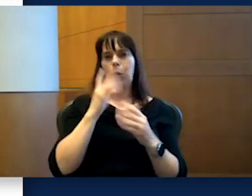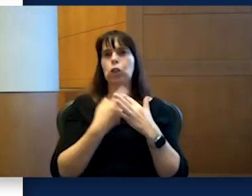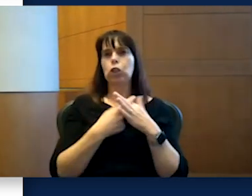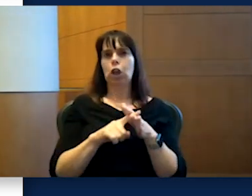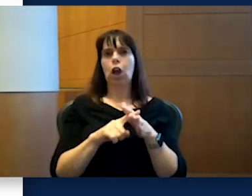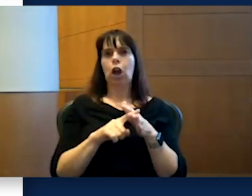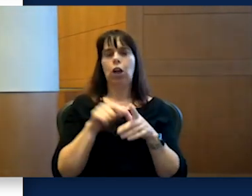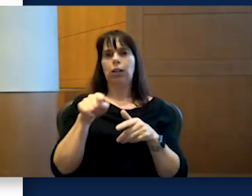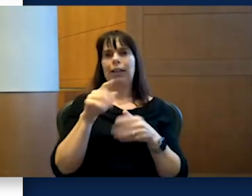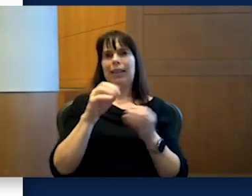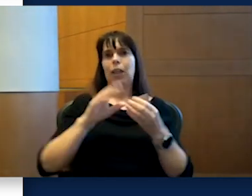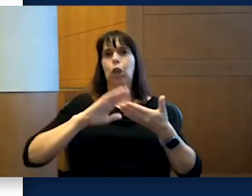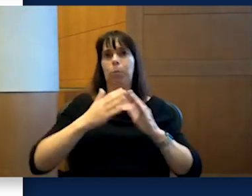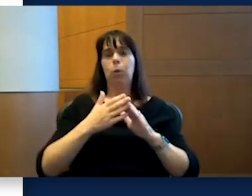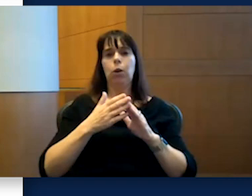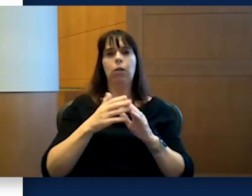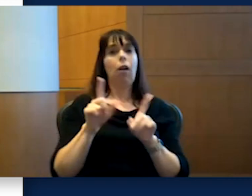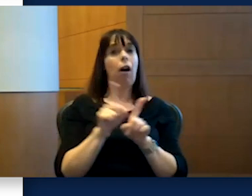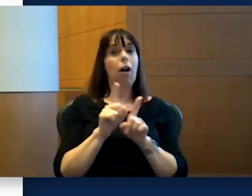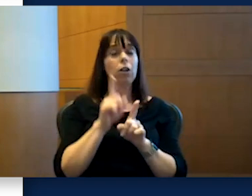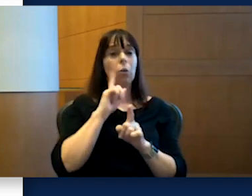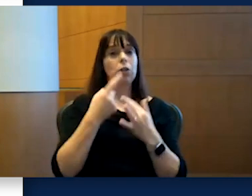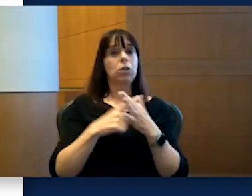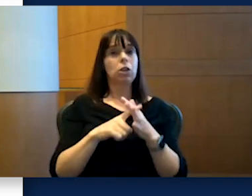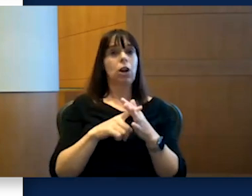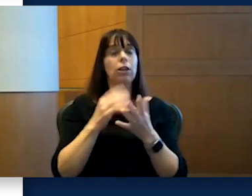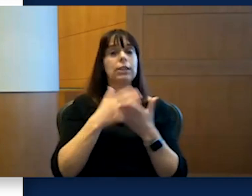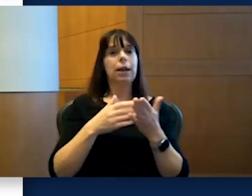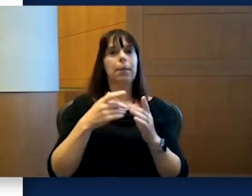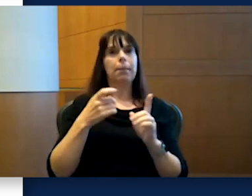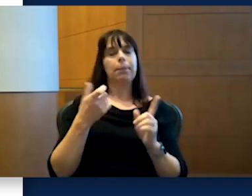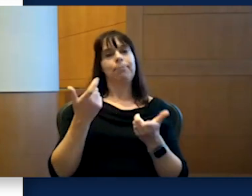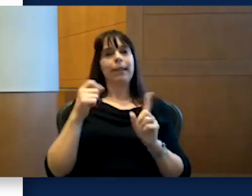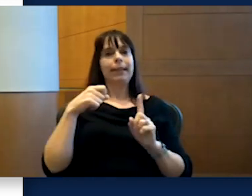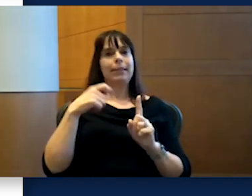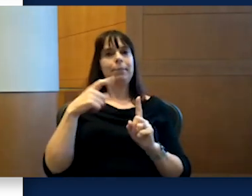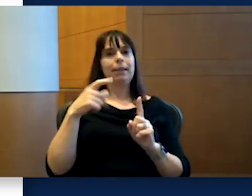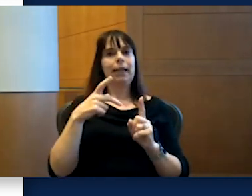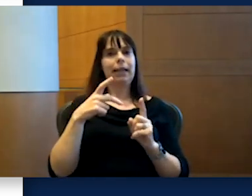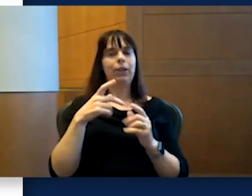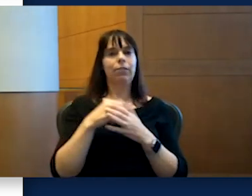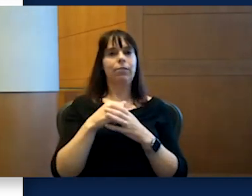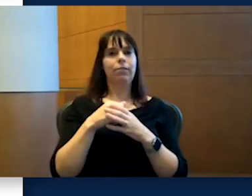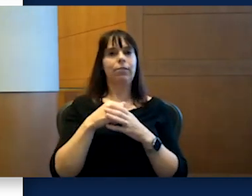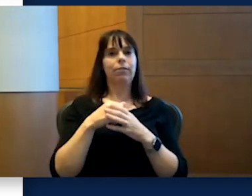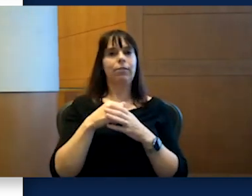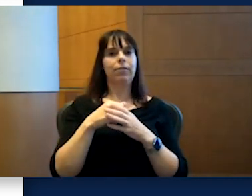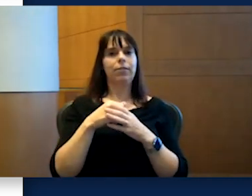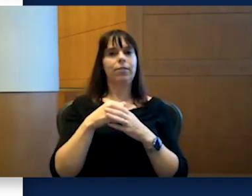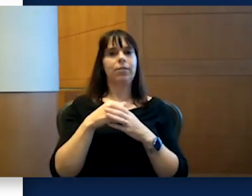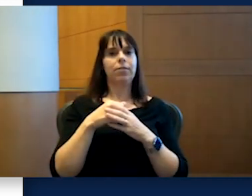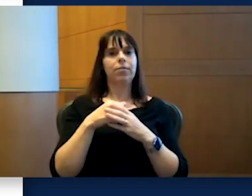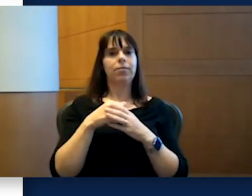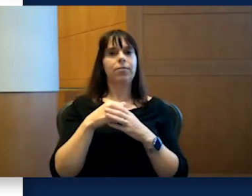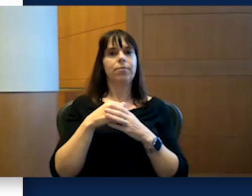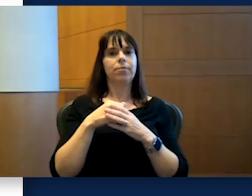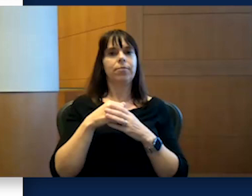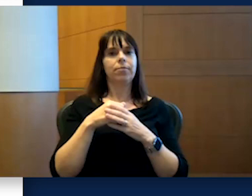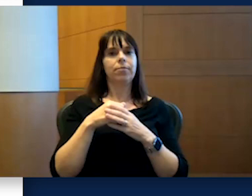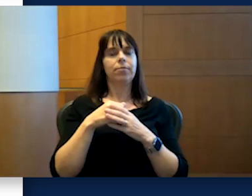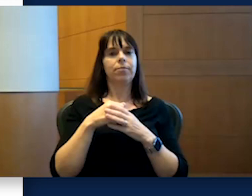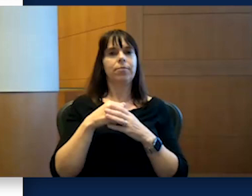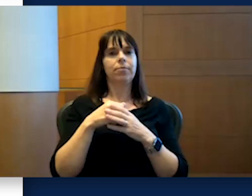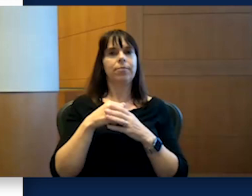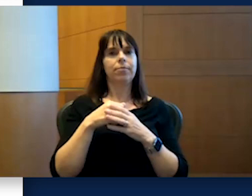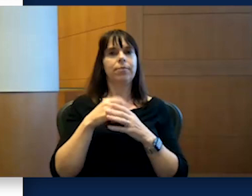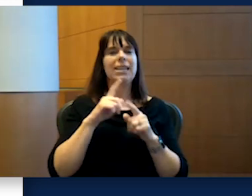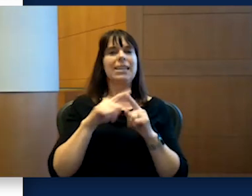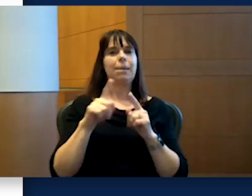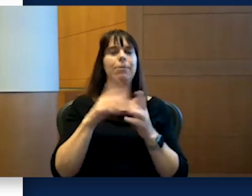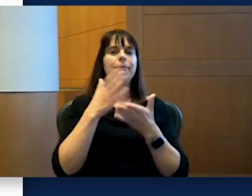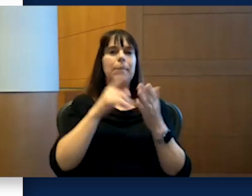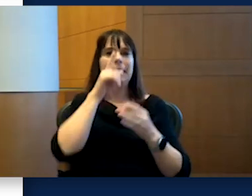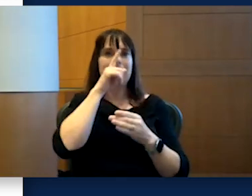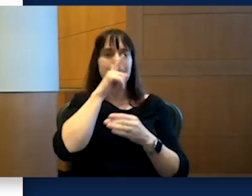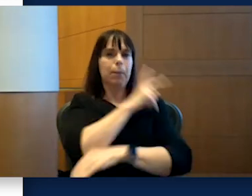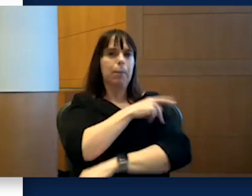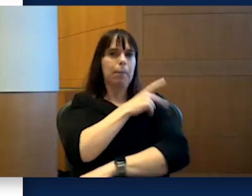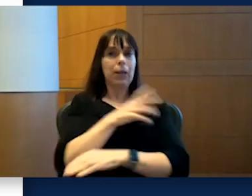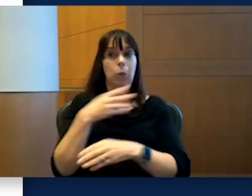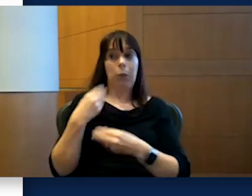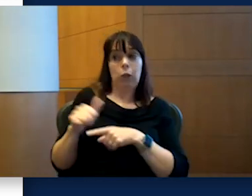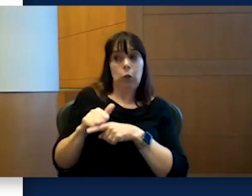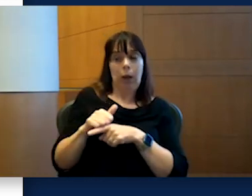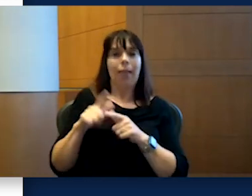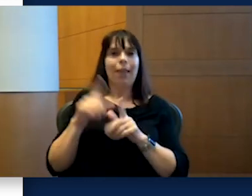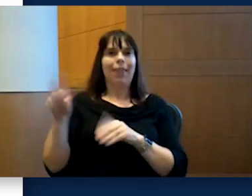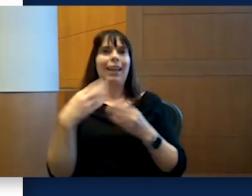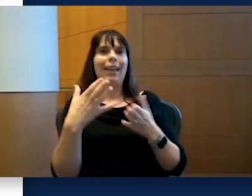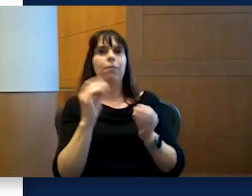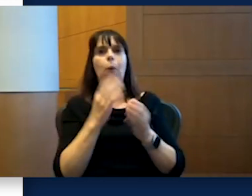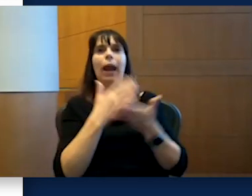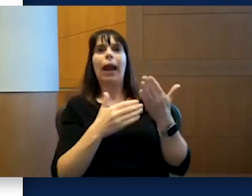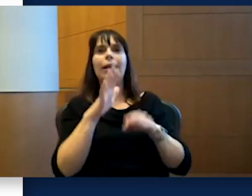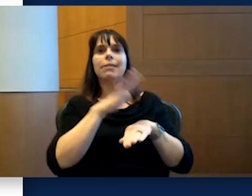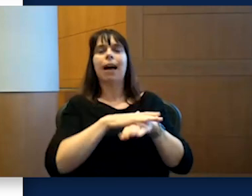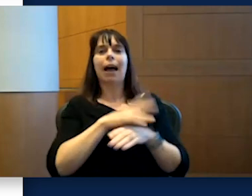We're also going to be starting simulated patients. We're going to be training individuals with disabilities to provide hands-on physician experience to new healthcare providers and medical students.